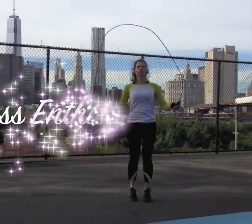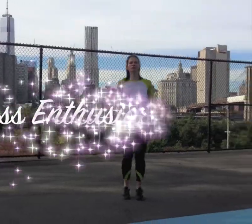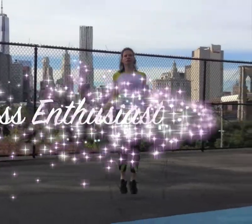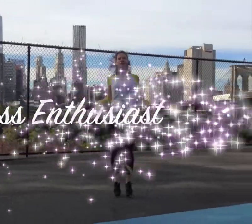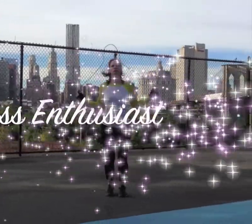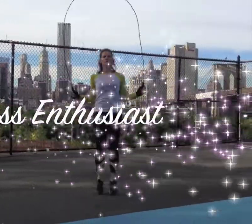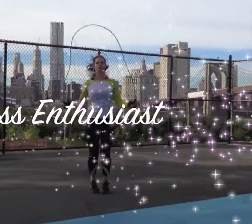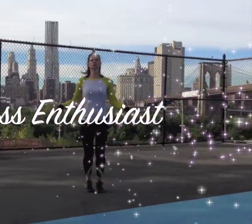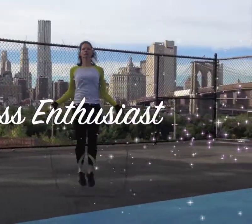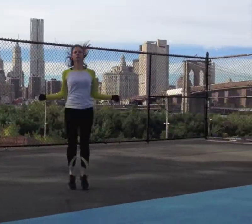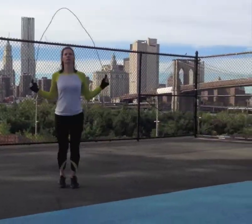Fitness